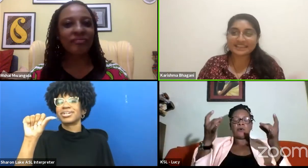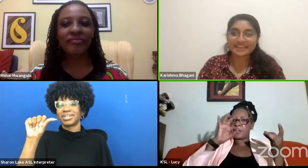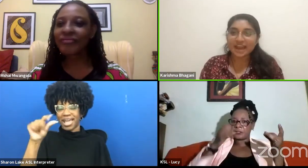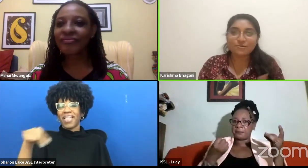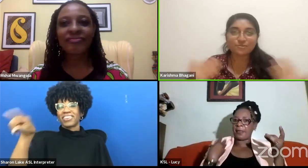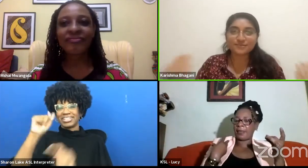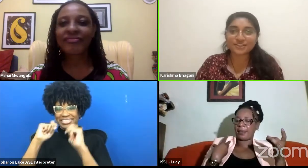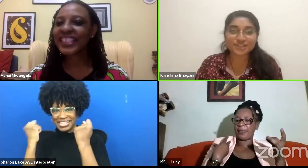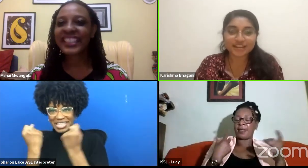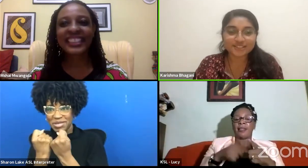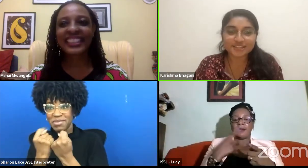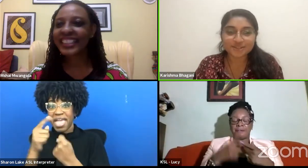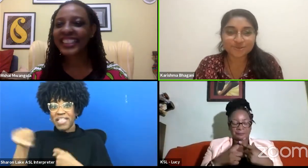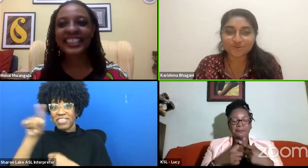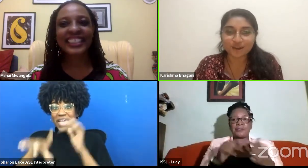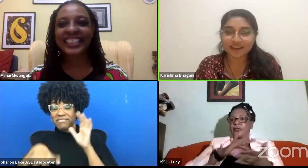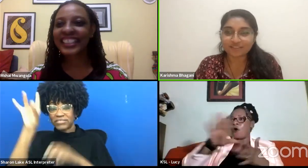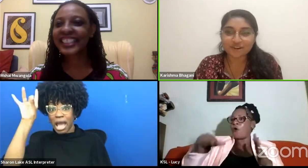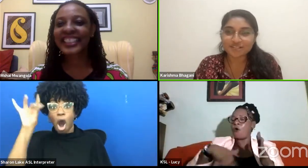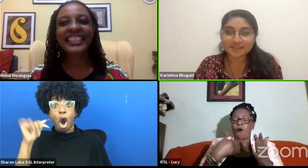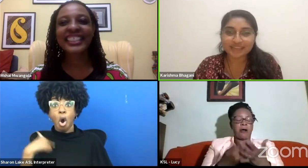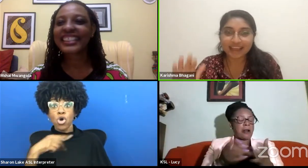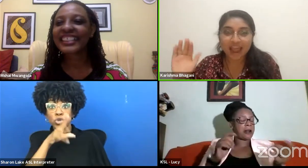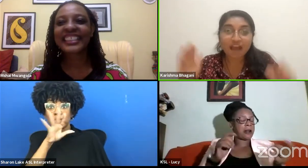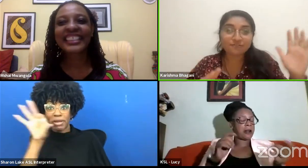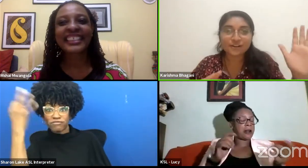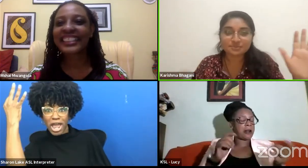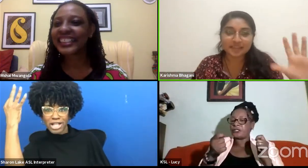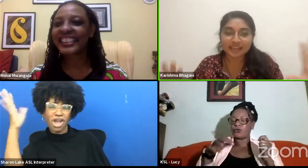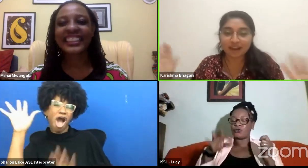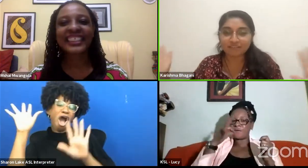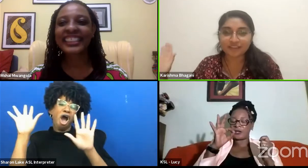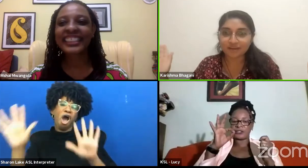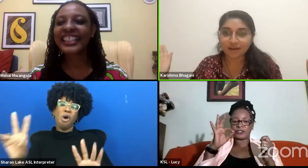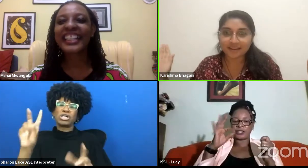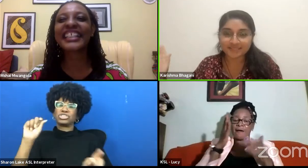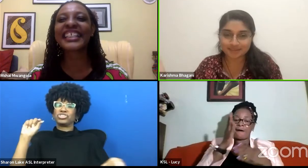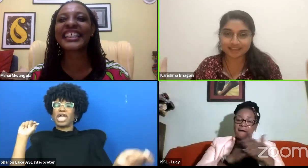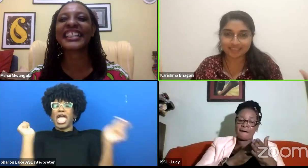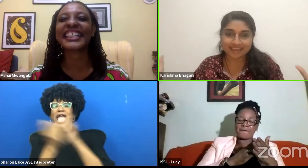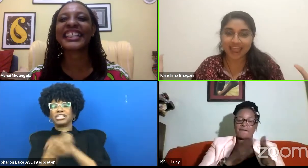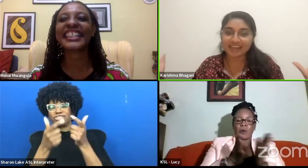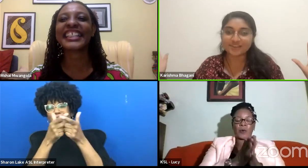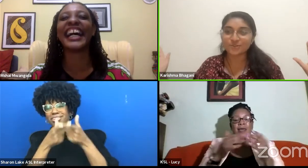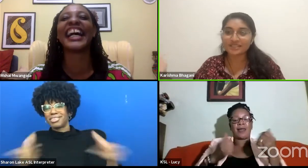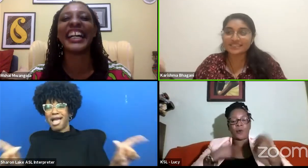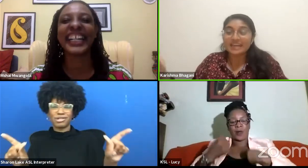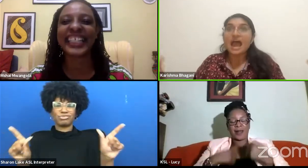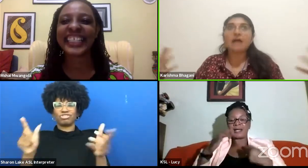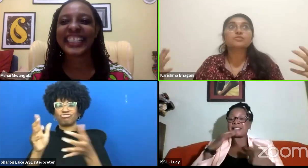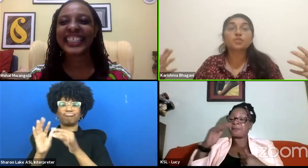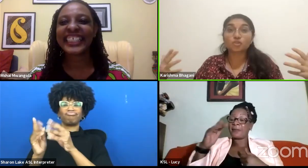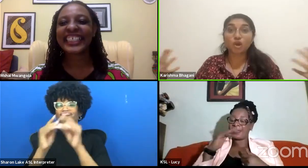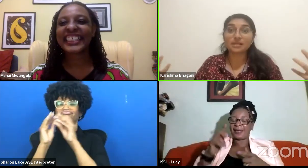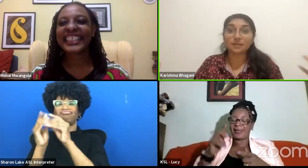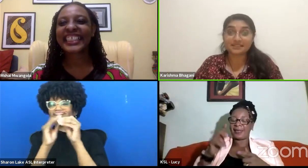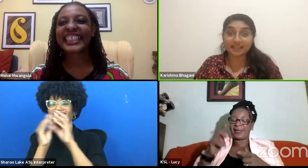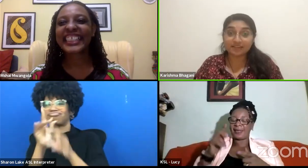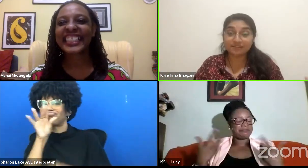The entire room just changed into a French speaking, half French-speaking and half Kinyarwanda-speaking thing. And I was so shocked at myself